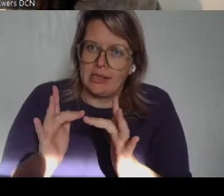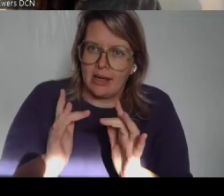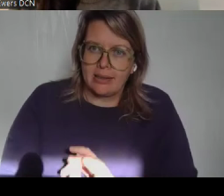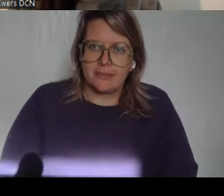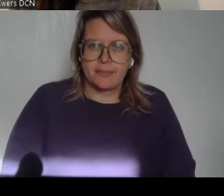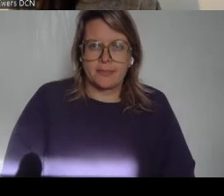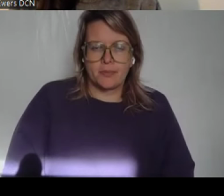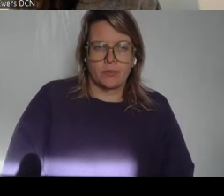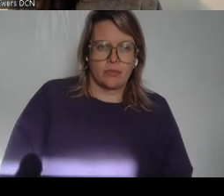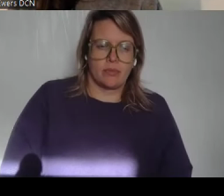The conversion rate.